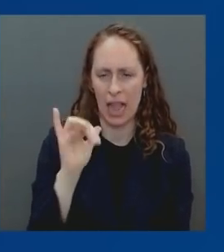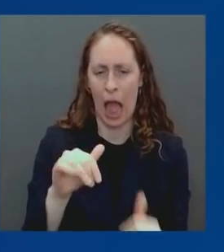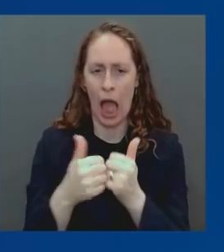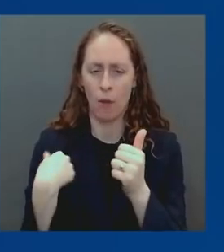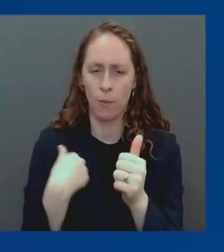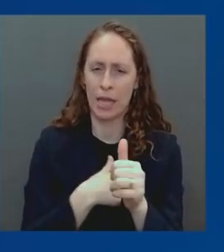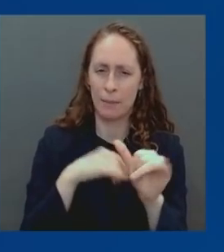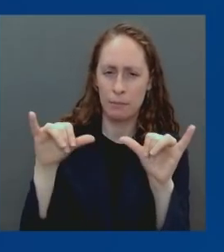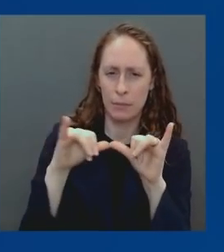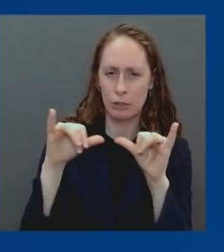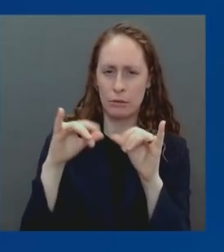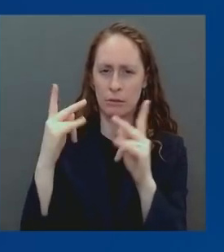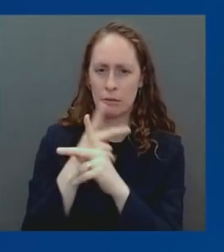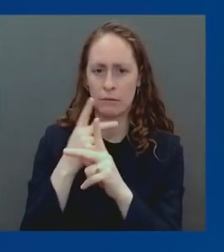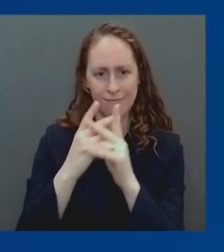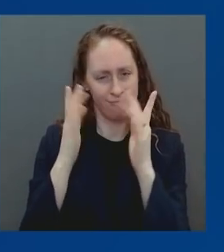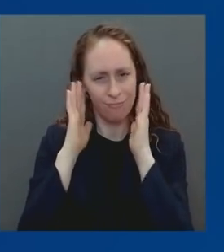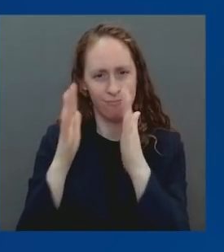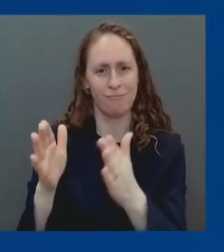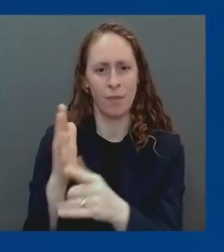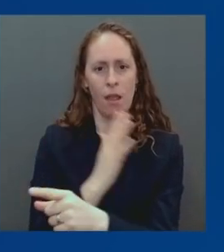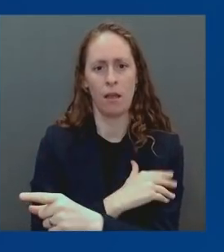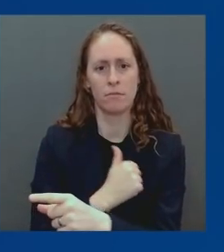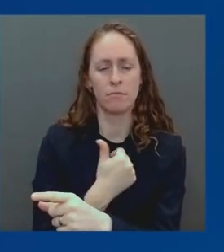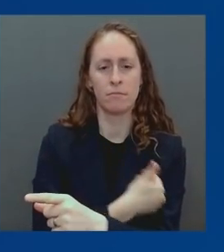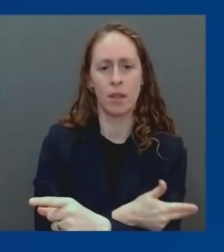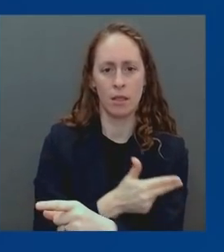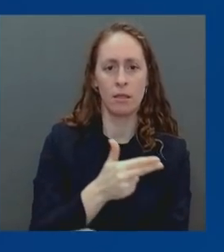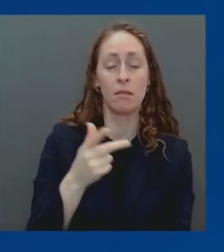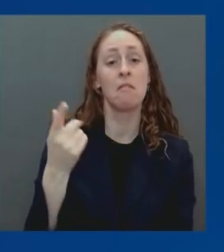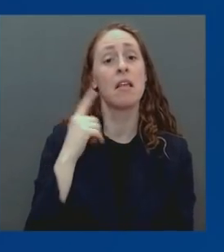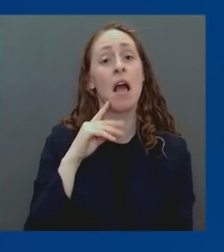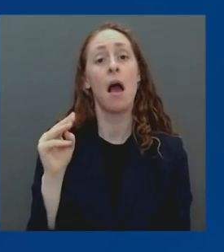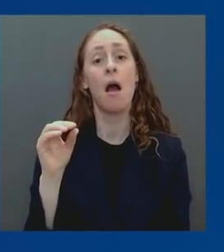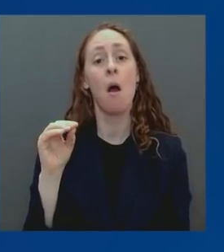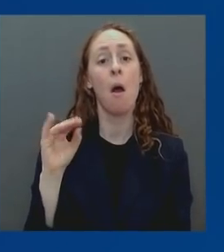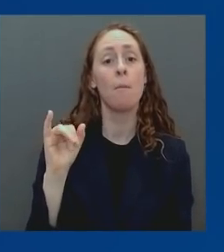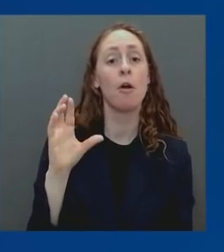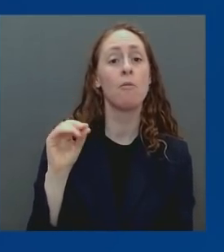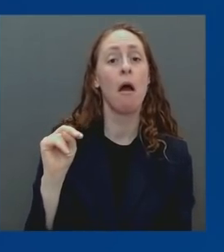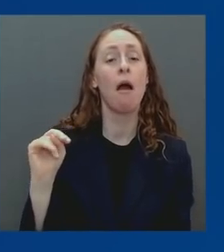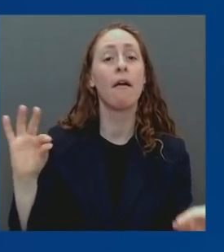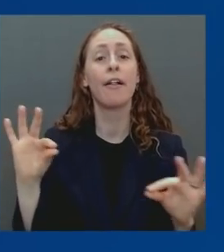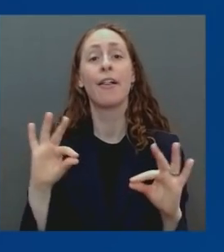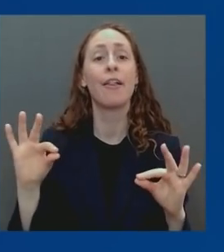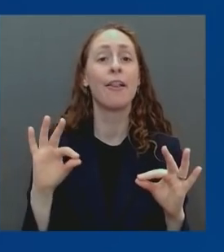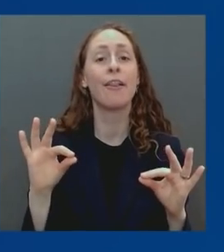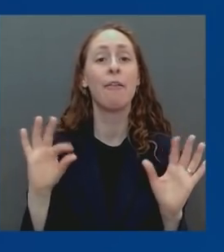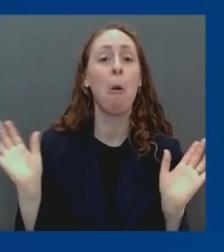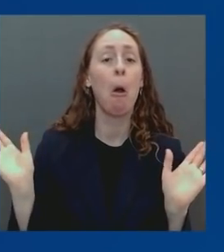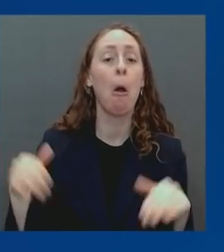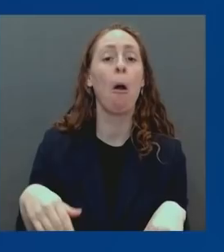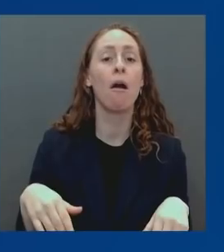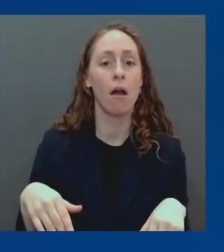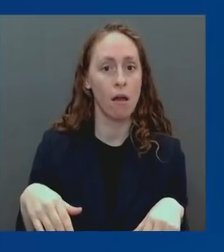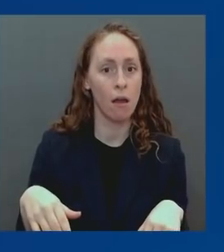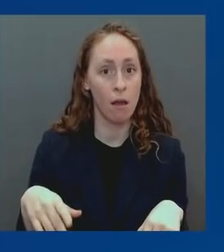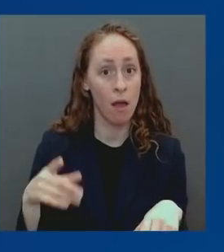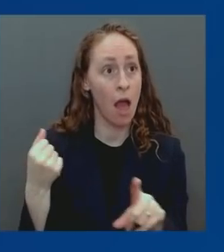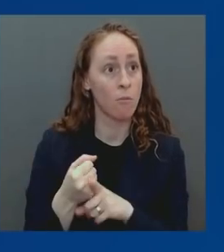And so, we really do have to look to our hospitalization rates and our death rates to look to when it is time to lift some of these mitigation efforts.